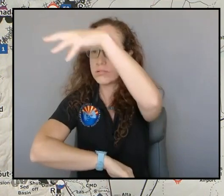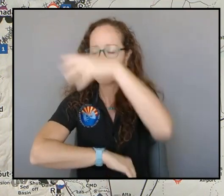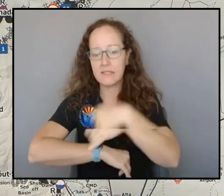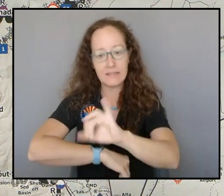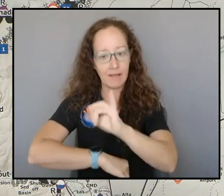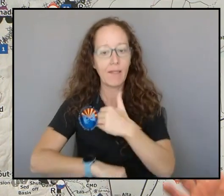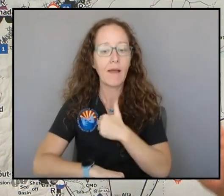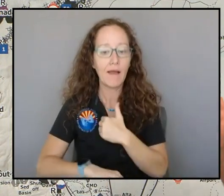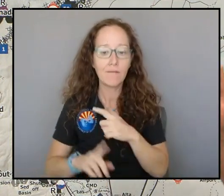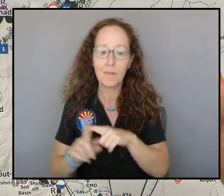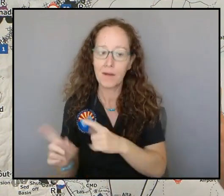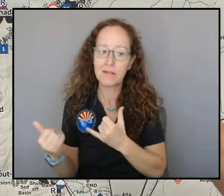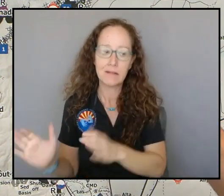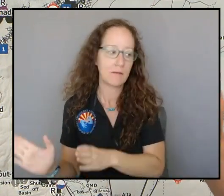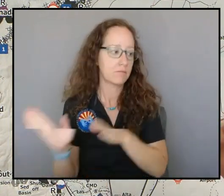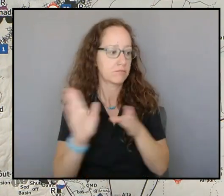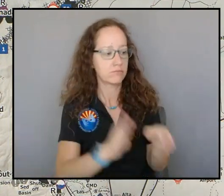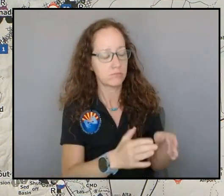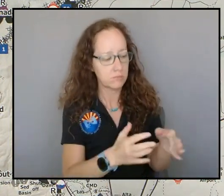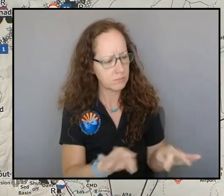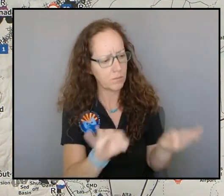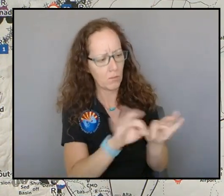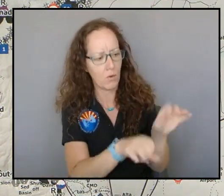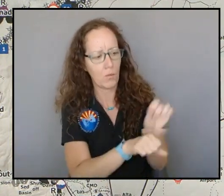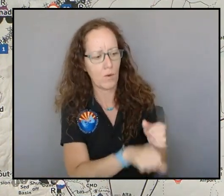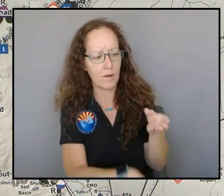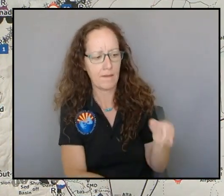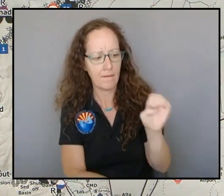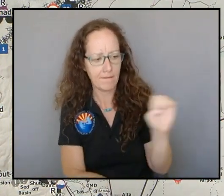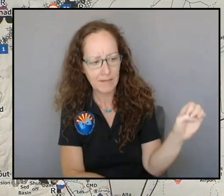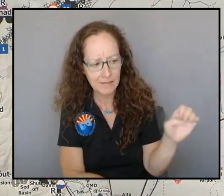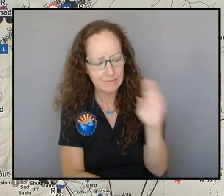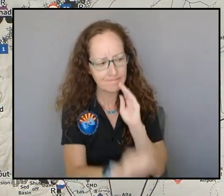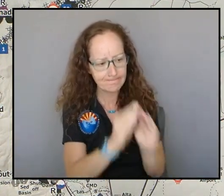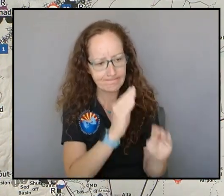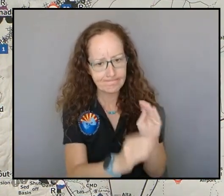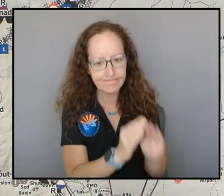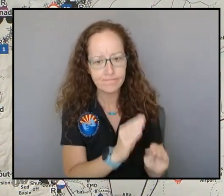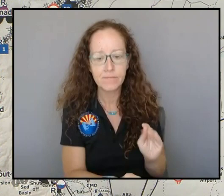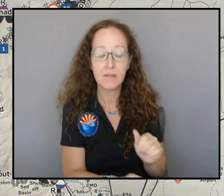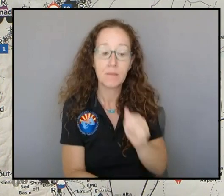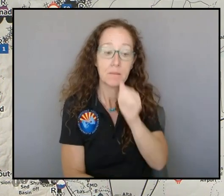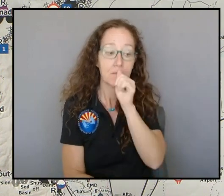done over here for the repair. And so that is occurring on the the private lands where those folks want that work to be